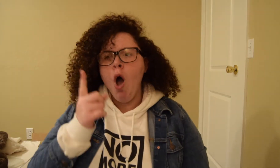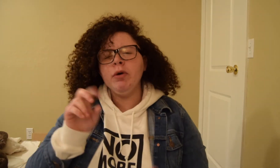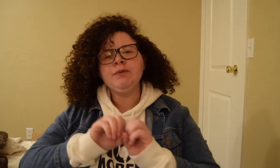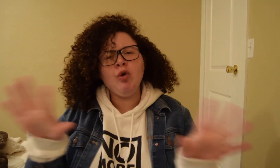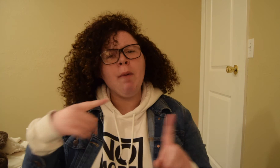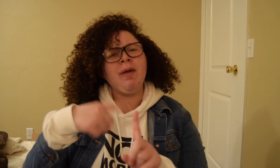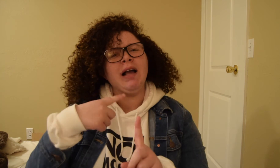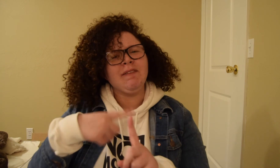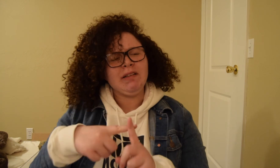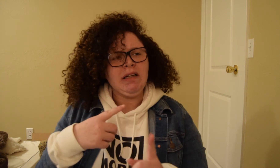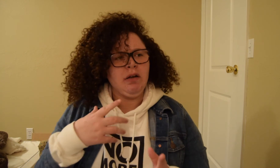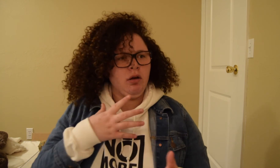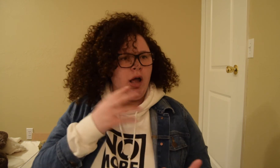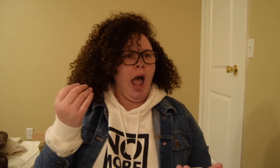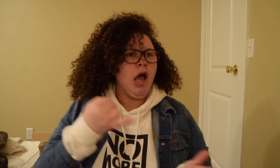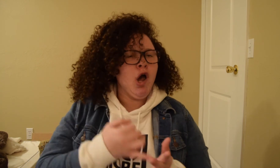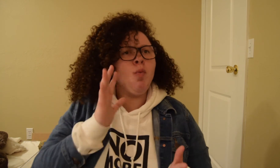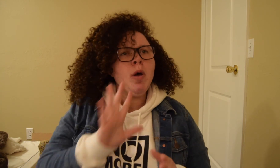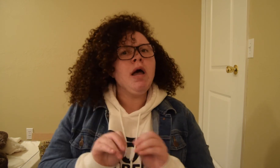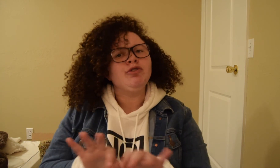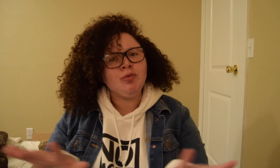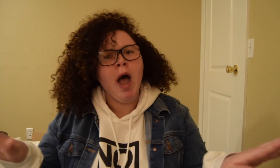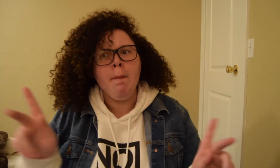Always spread positivity and it will go around